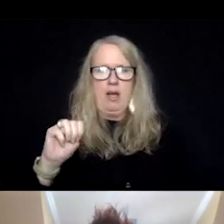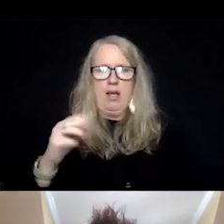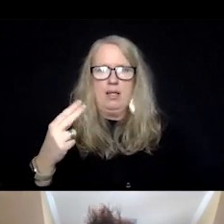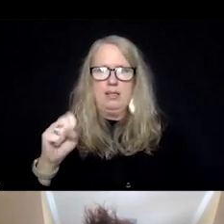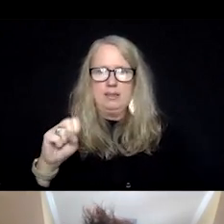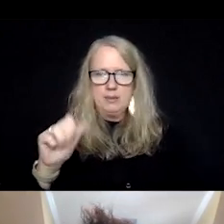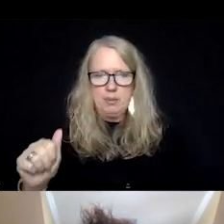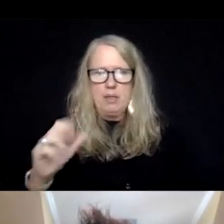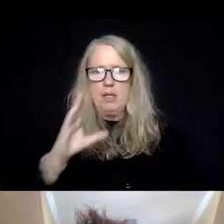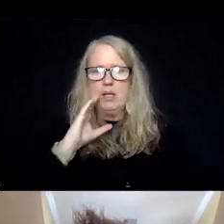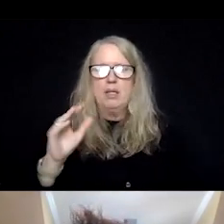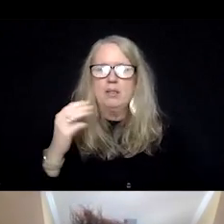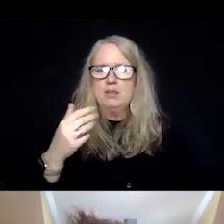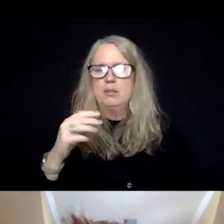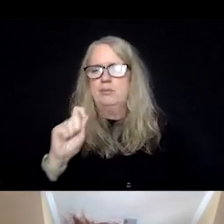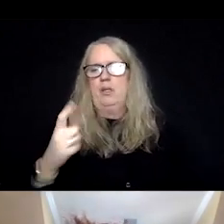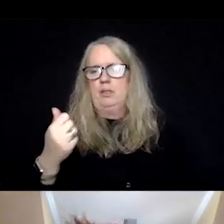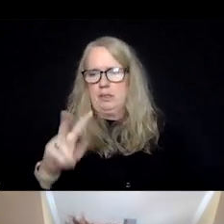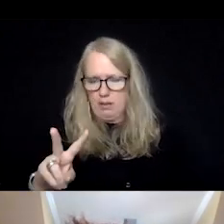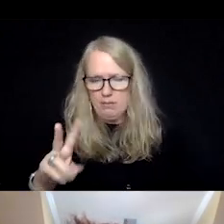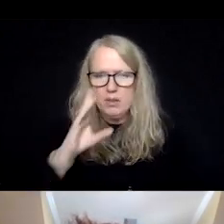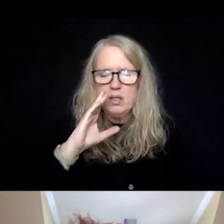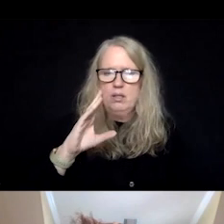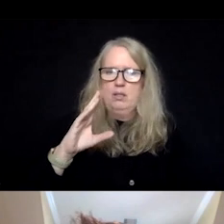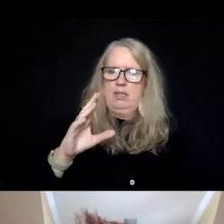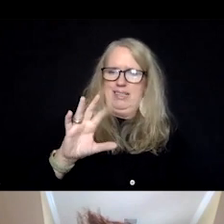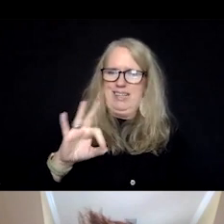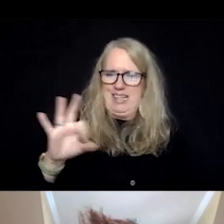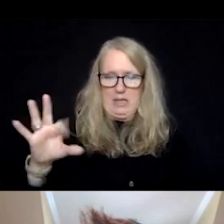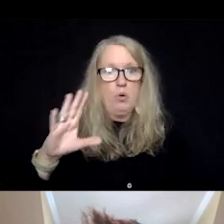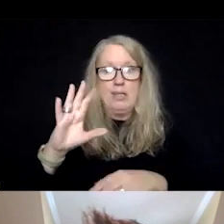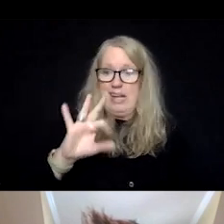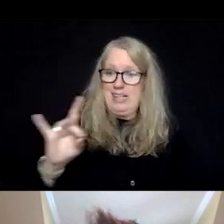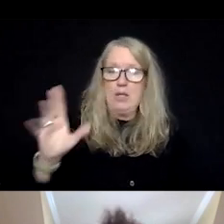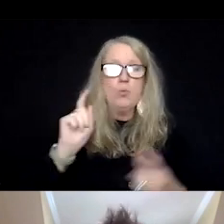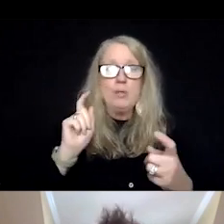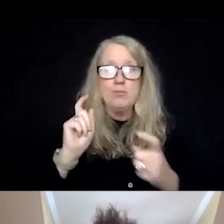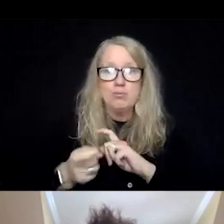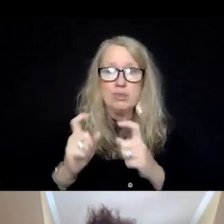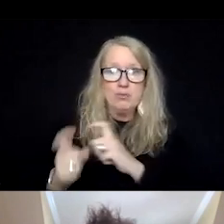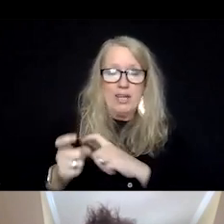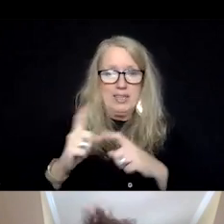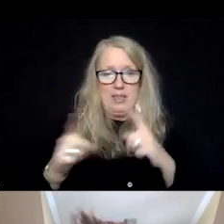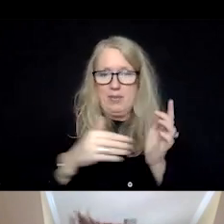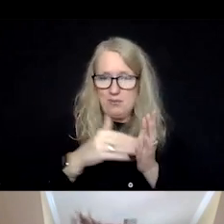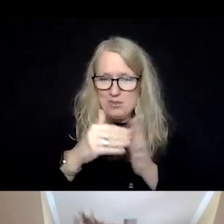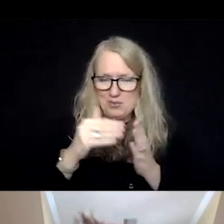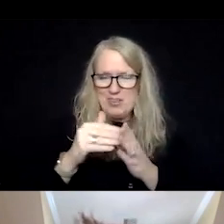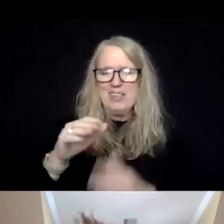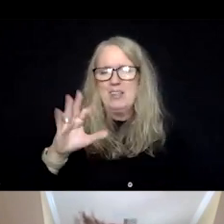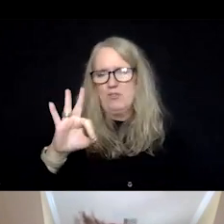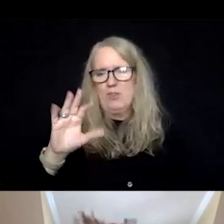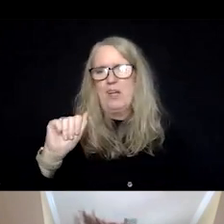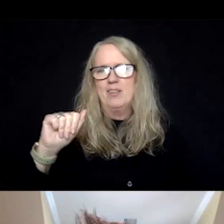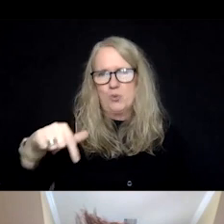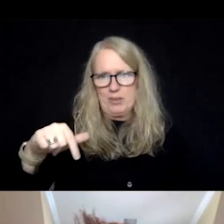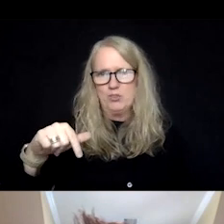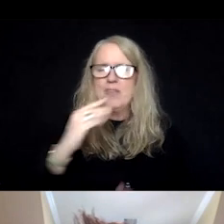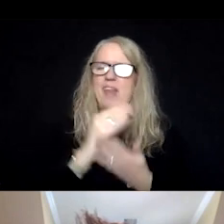WEBSITE, WE HAVE REVISED THE FREQUENTLY ASKED QUESTIONS LIST. I